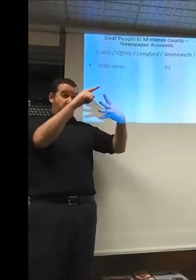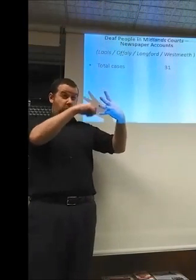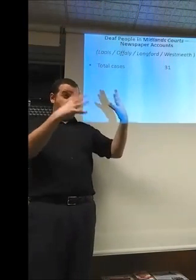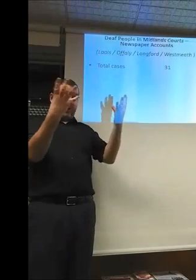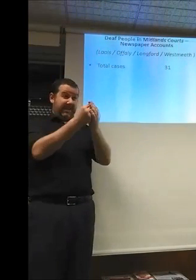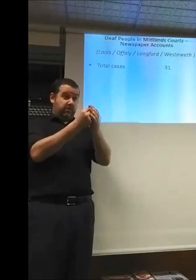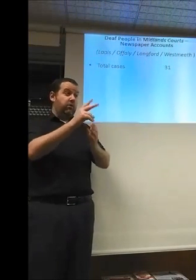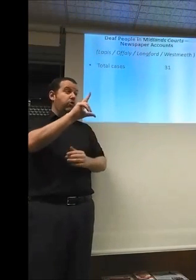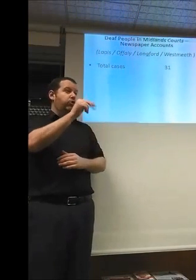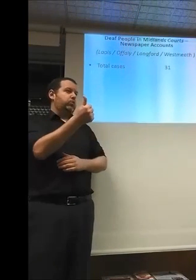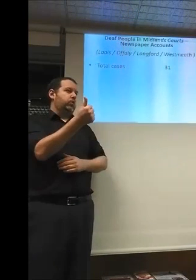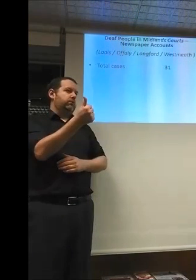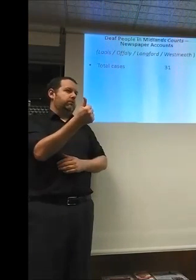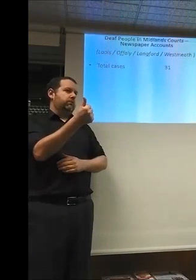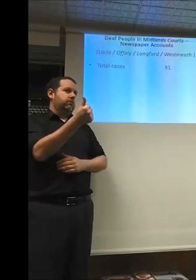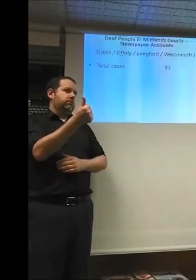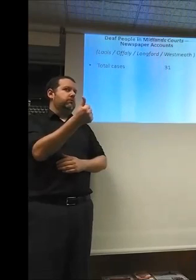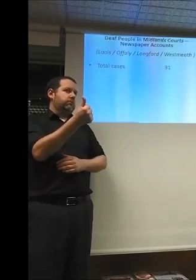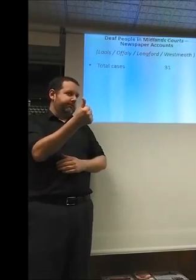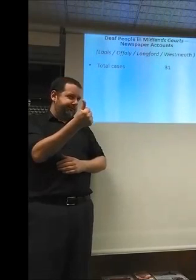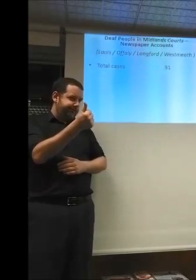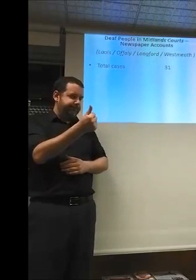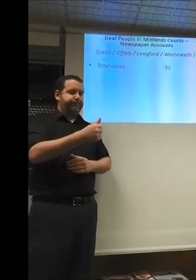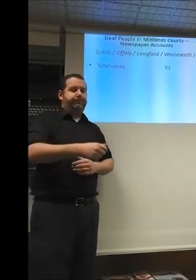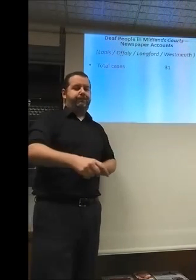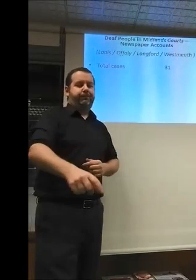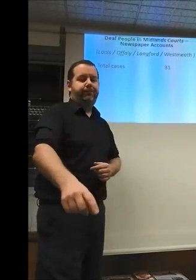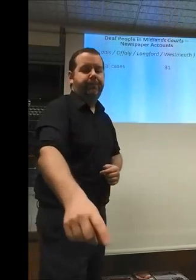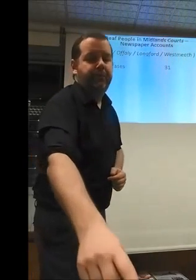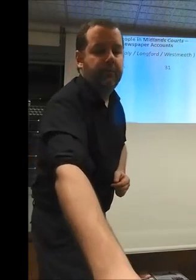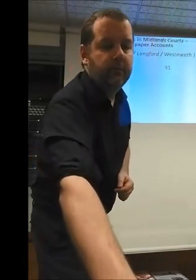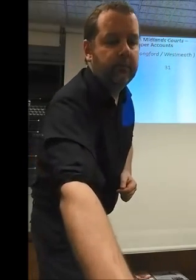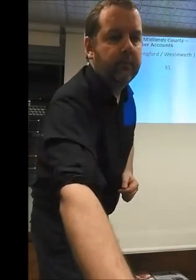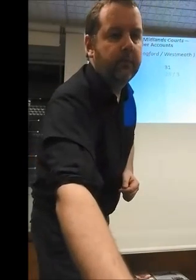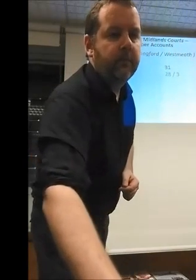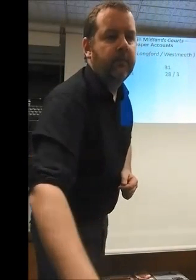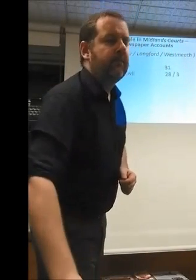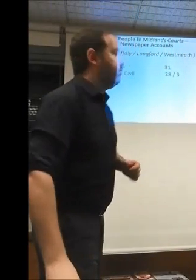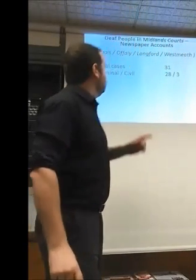Yes, it was king’s county.